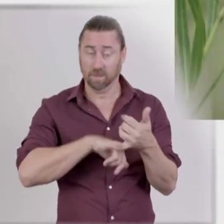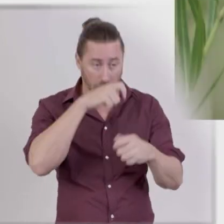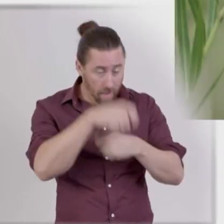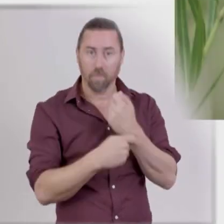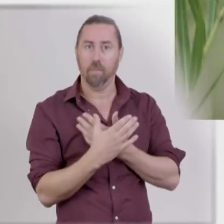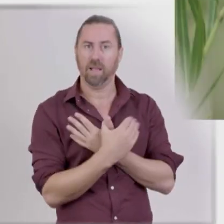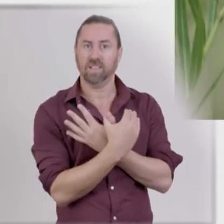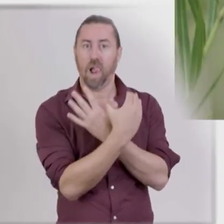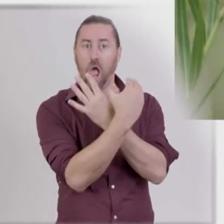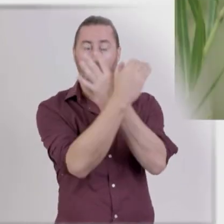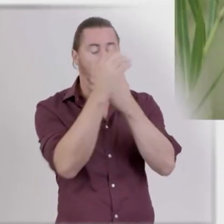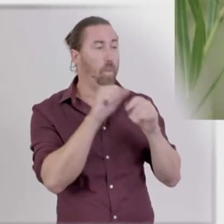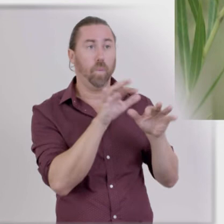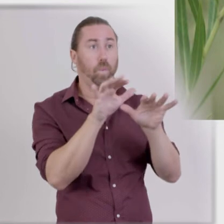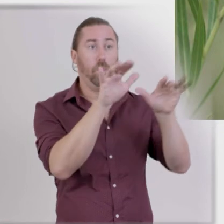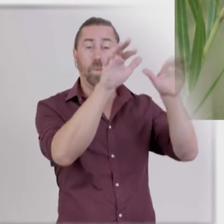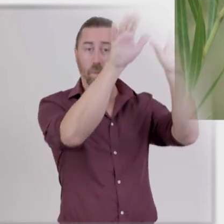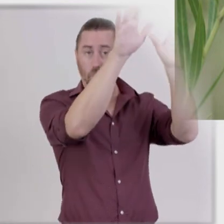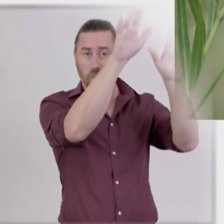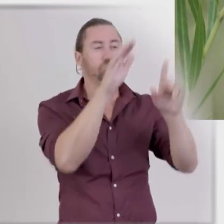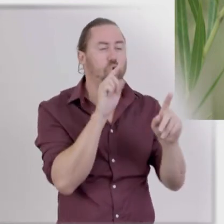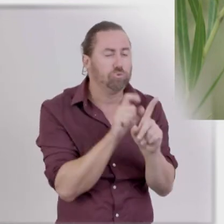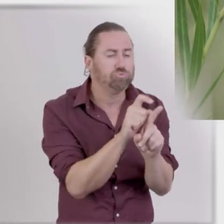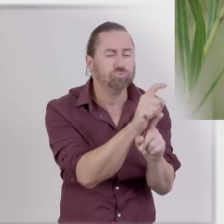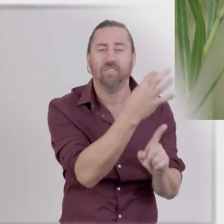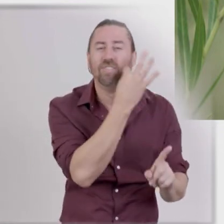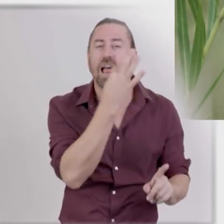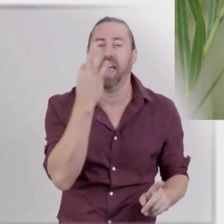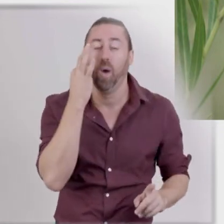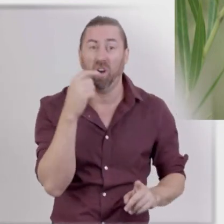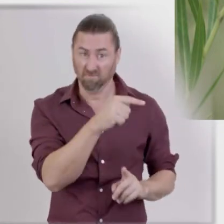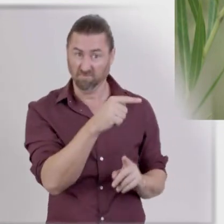The adult butterfly then emerges from the chrysalis and flies away to feed on flowers.